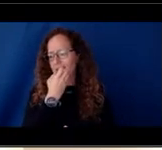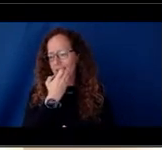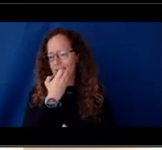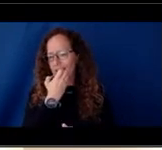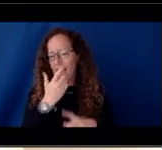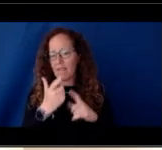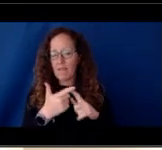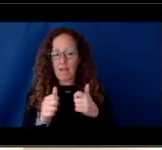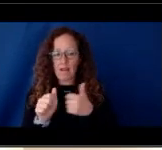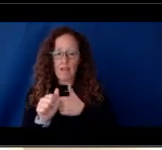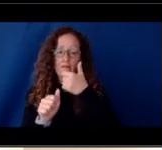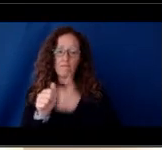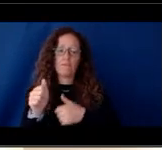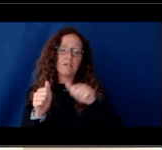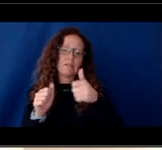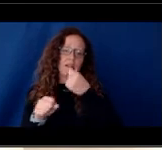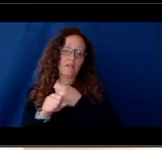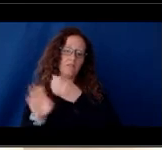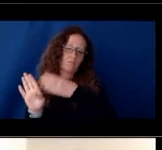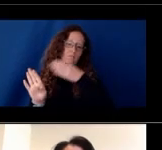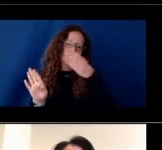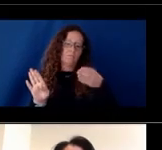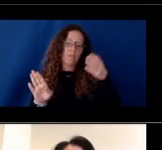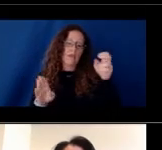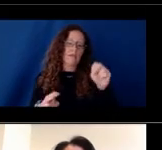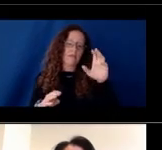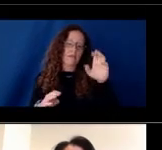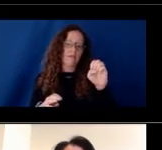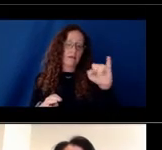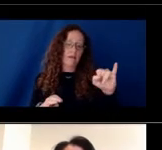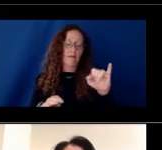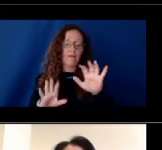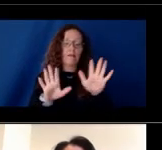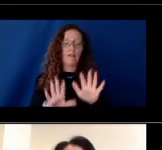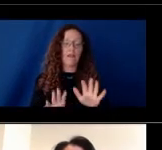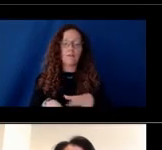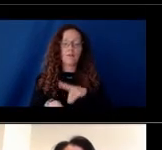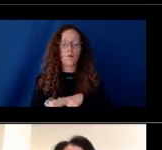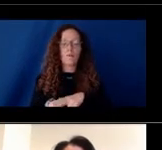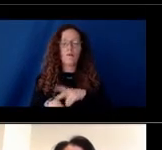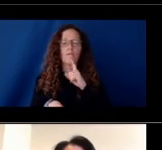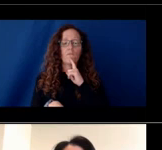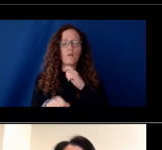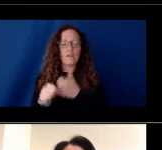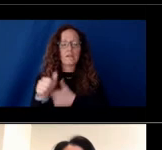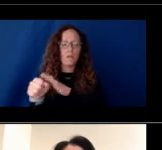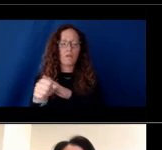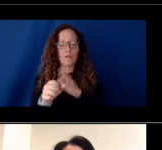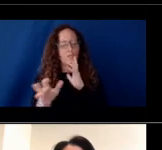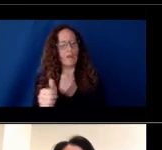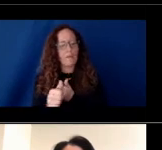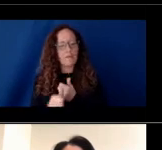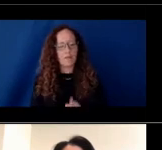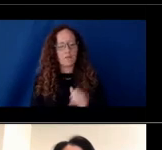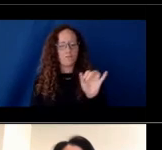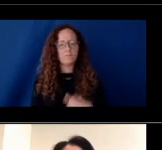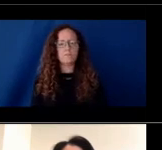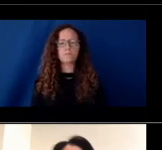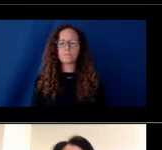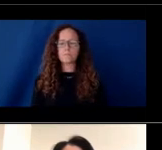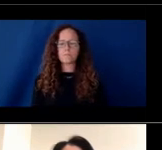we would update the NCEI climate normals for those locations as well.